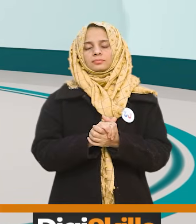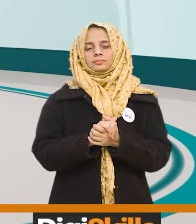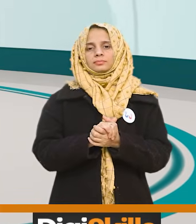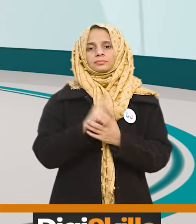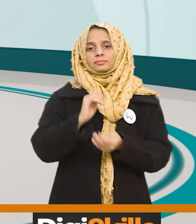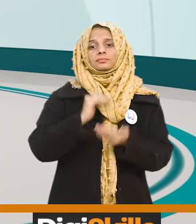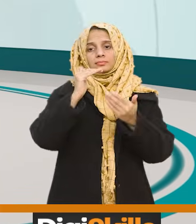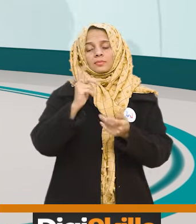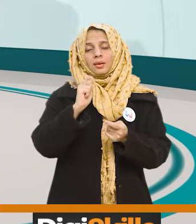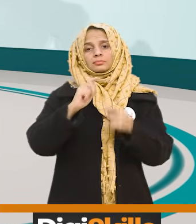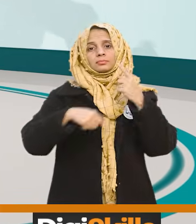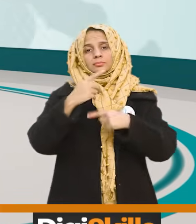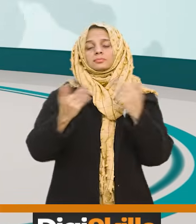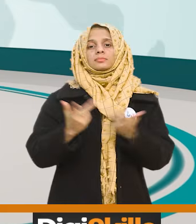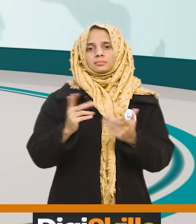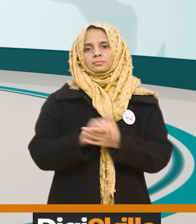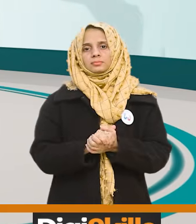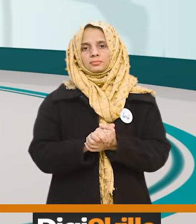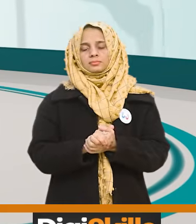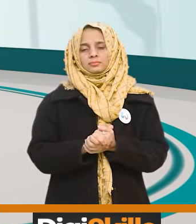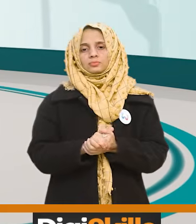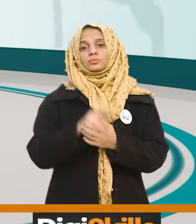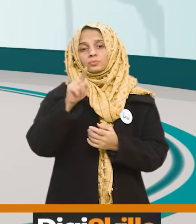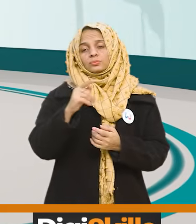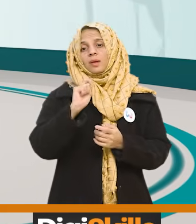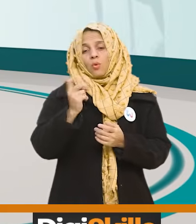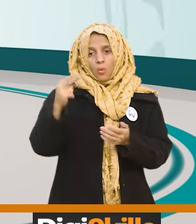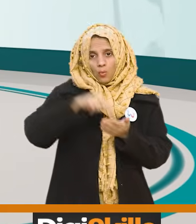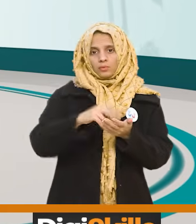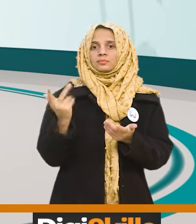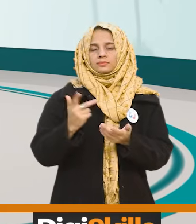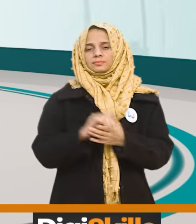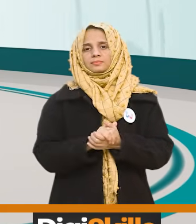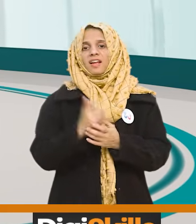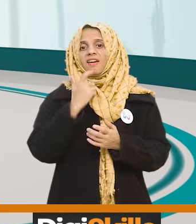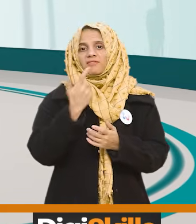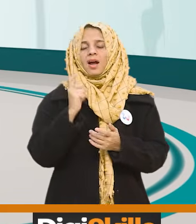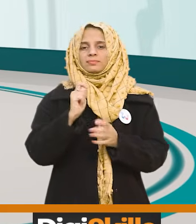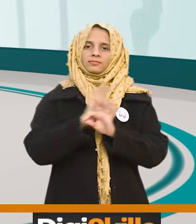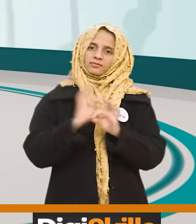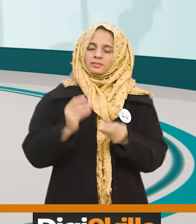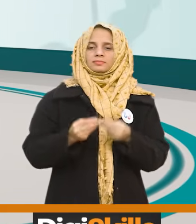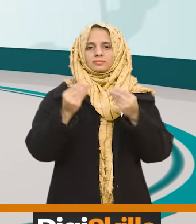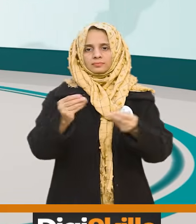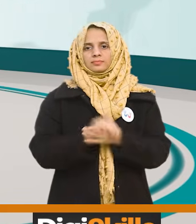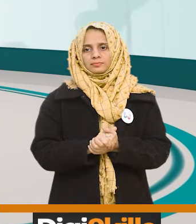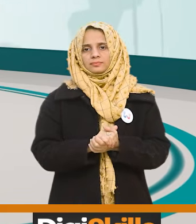Project Award, and what you should do if a project is awarded.